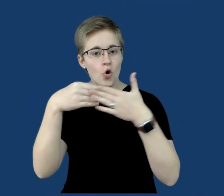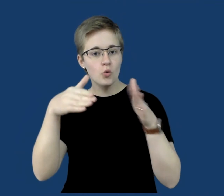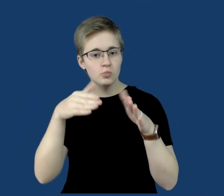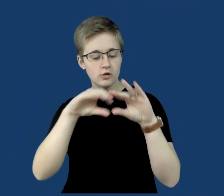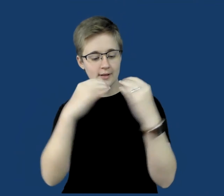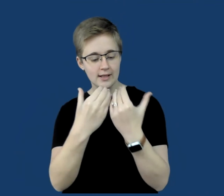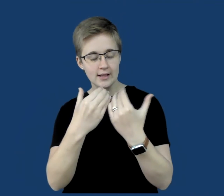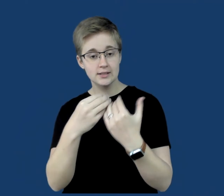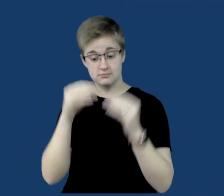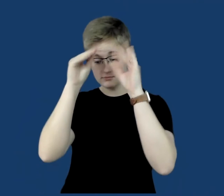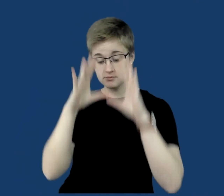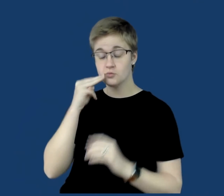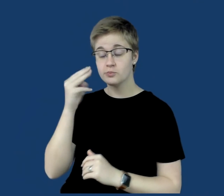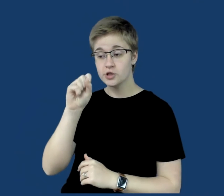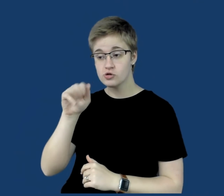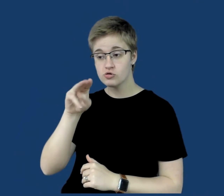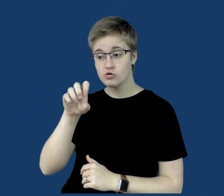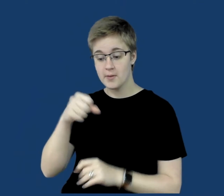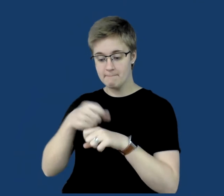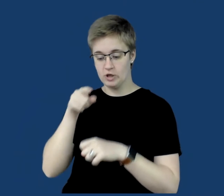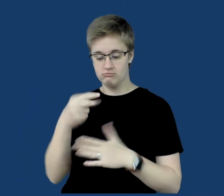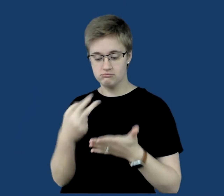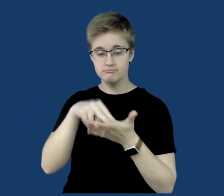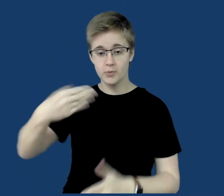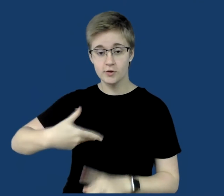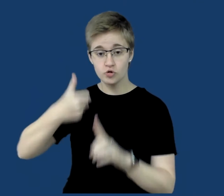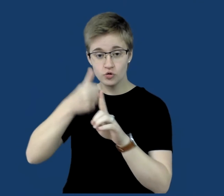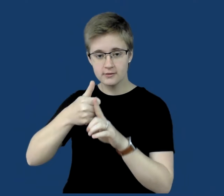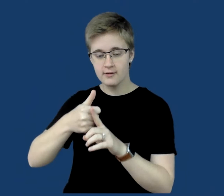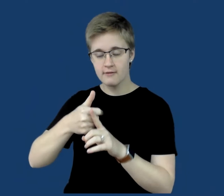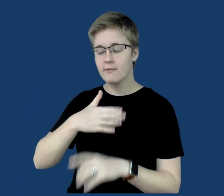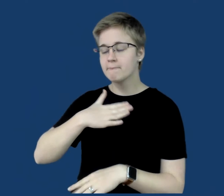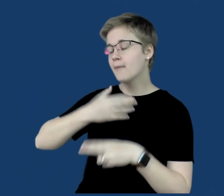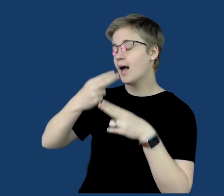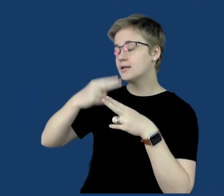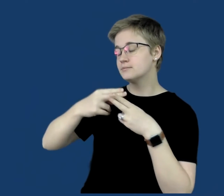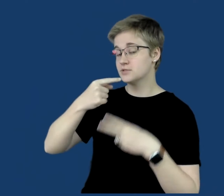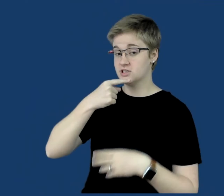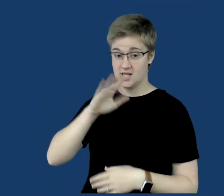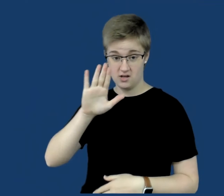her stand up and introduce herself. “My name,” she said in her gravelly voice,